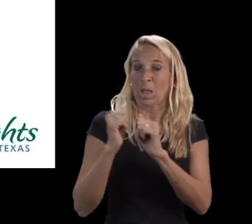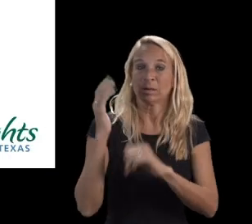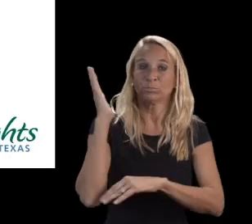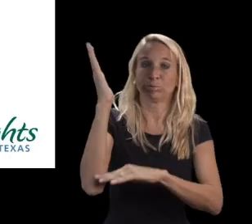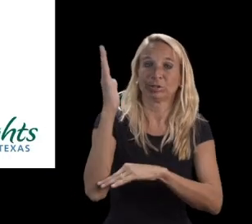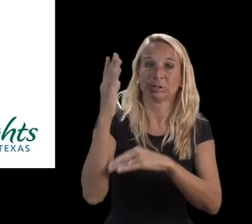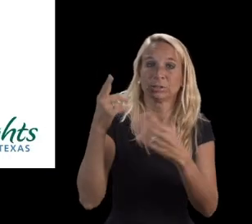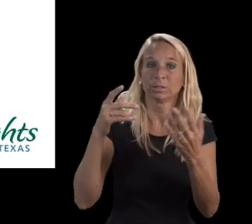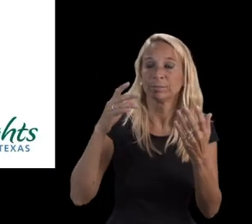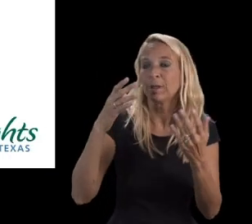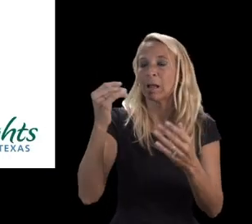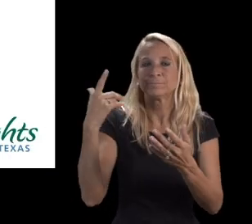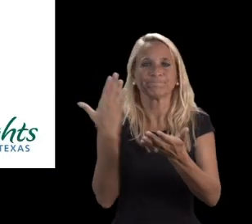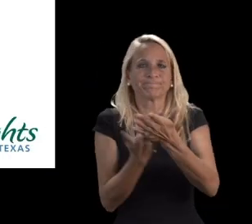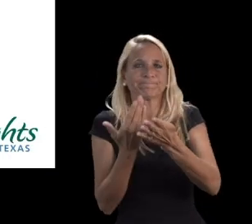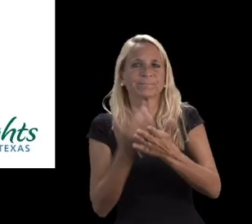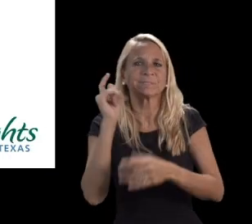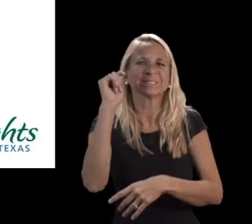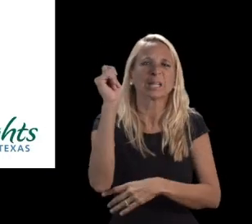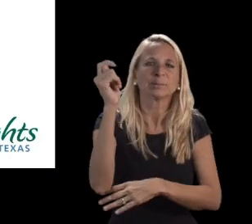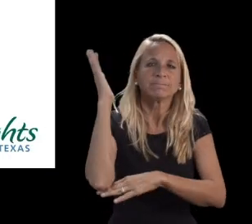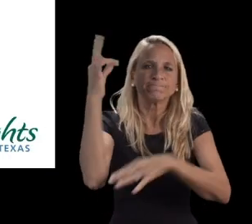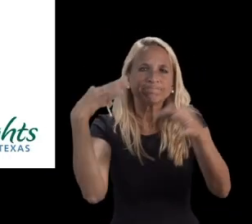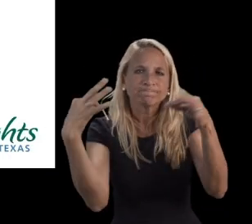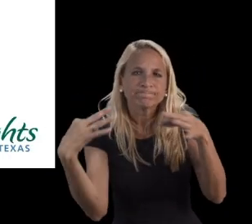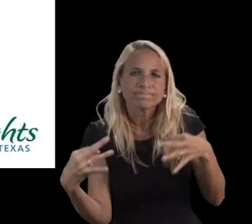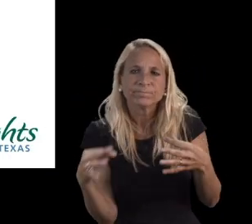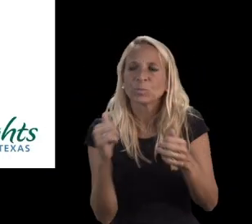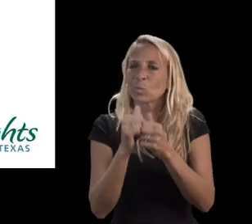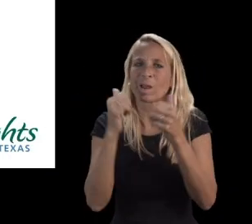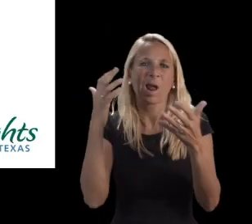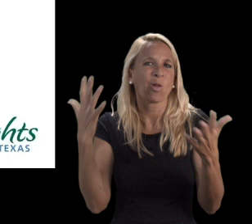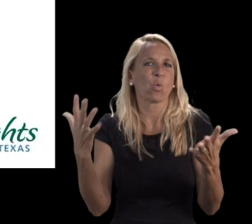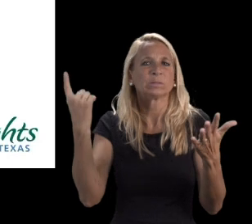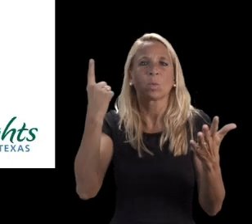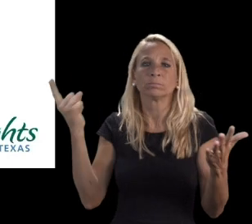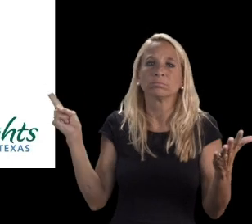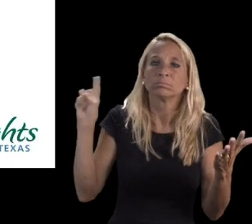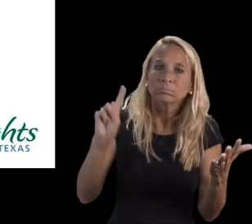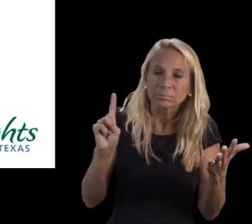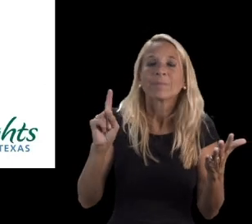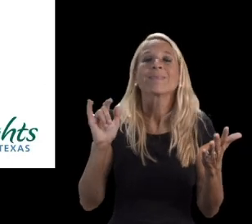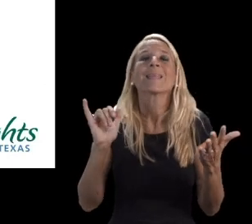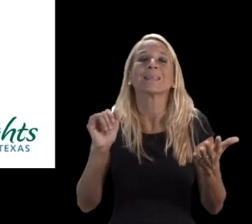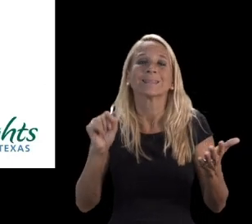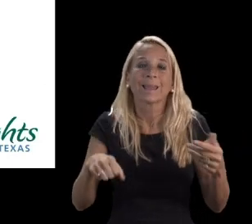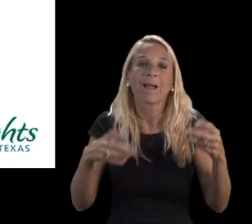present information, present testimony, provide evidence without someone,